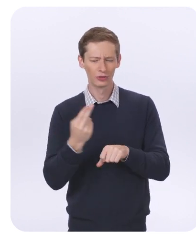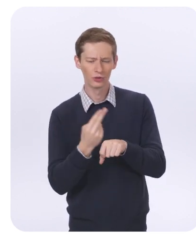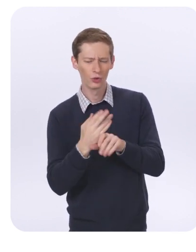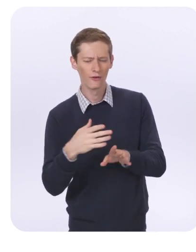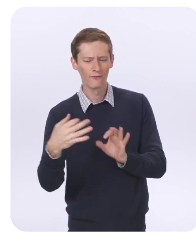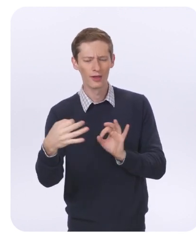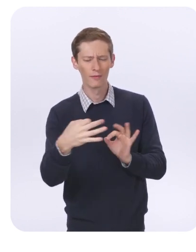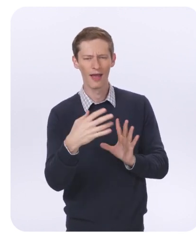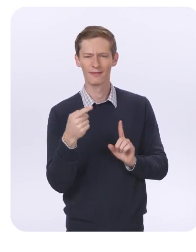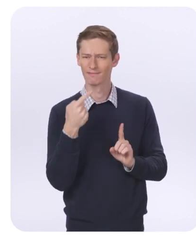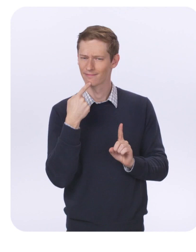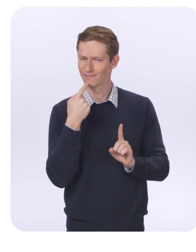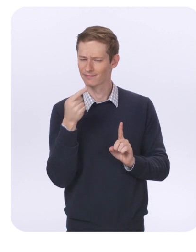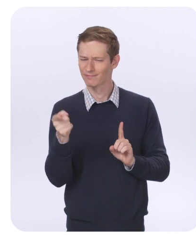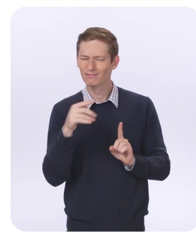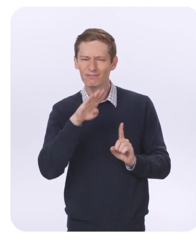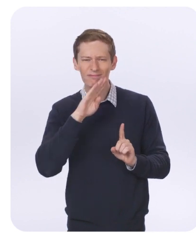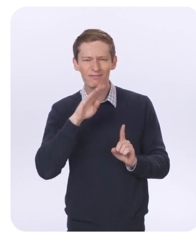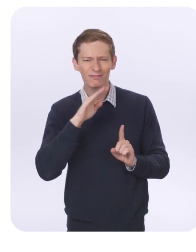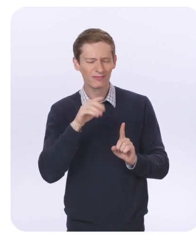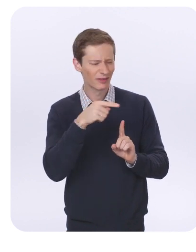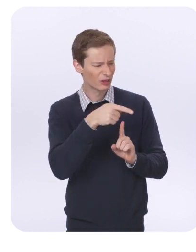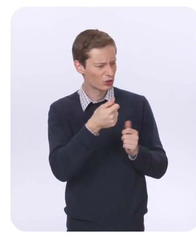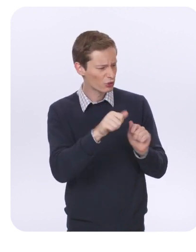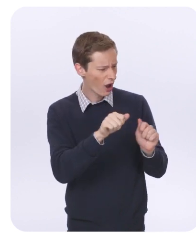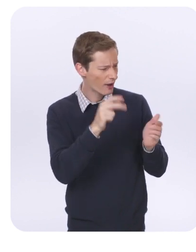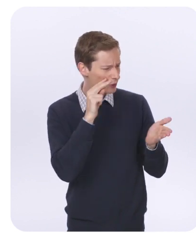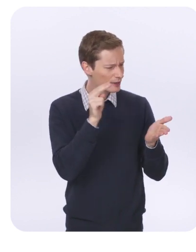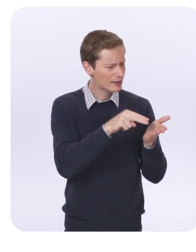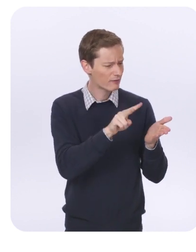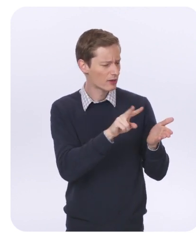the methods used for games played on 2D form factors such as 2D images